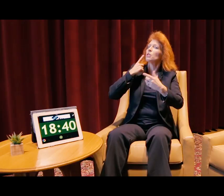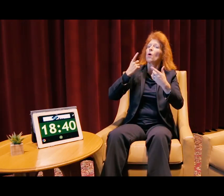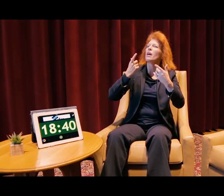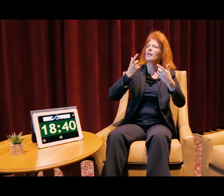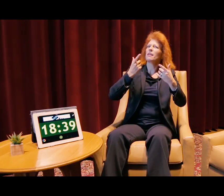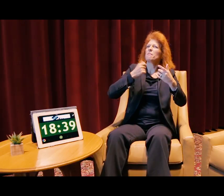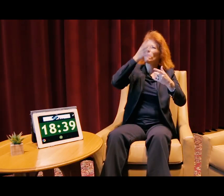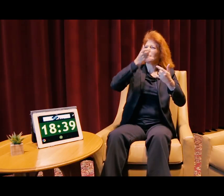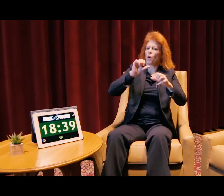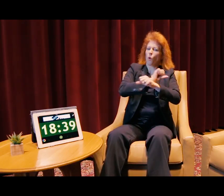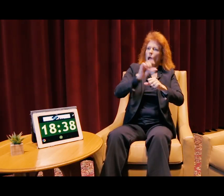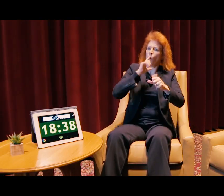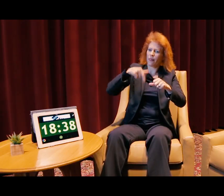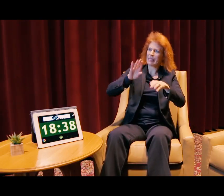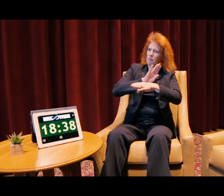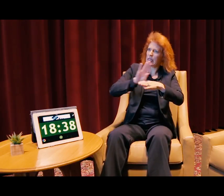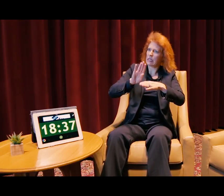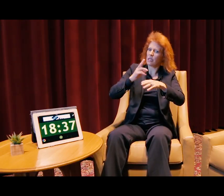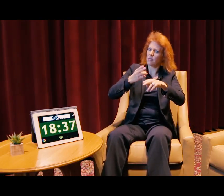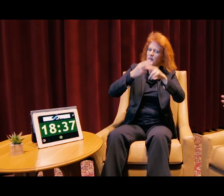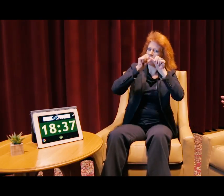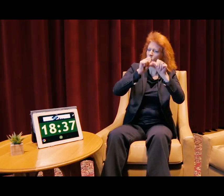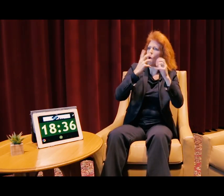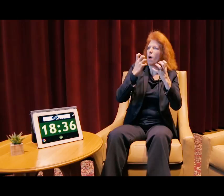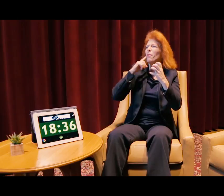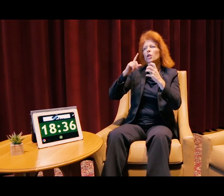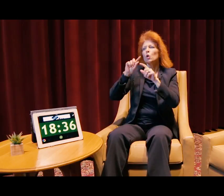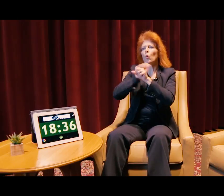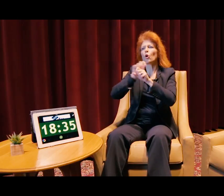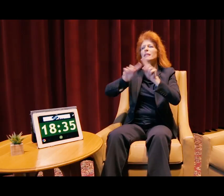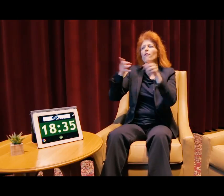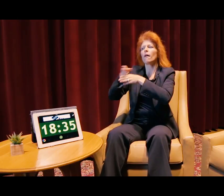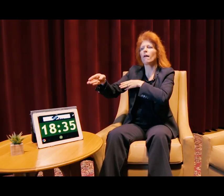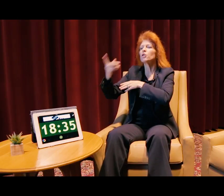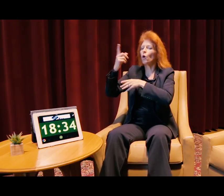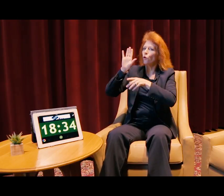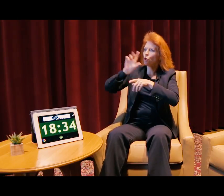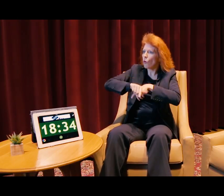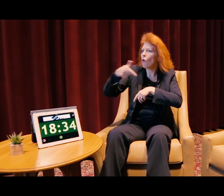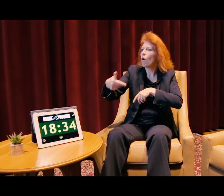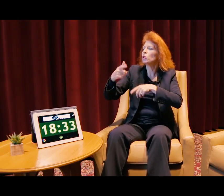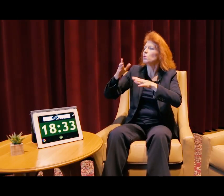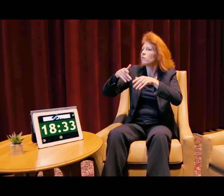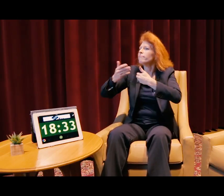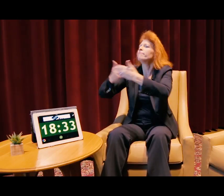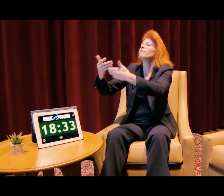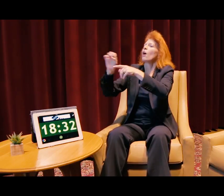"I want to keep this core business that I built up. "But you do work in a different area. "It's your turn to go live the entrepreneurial life